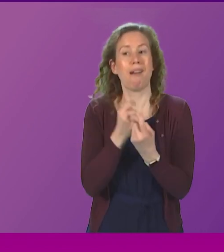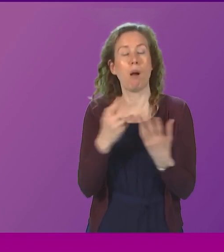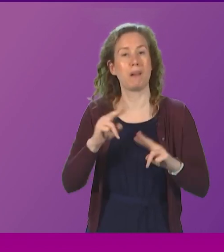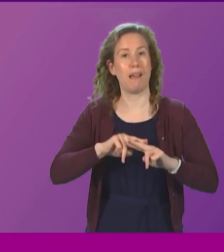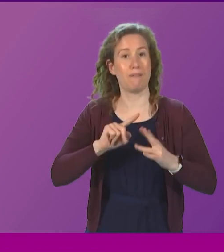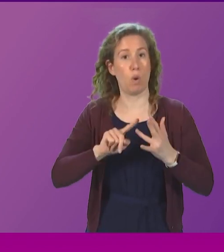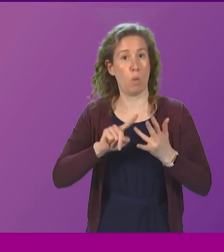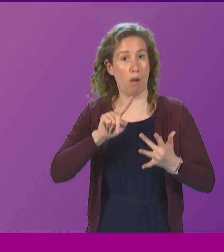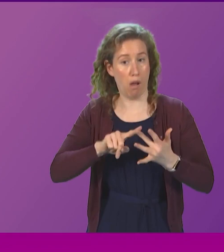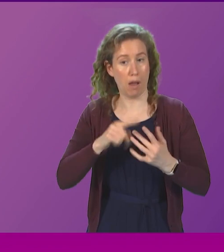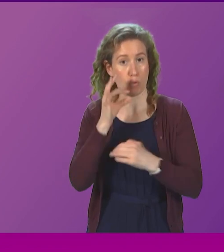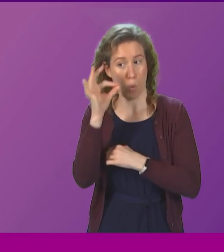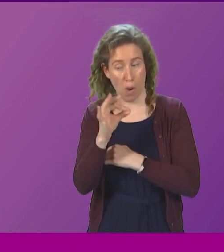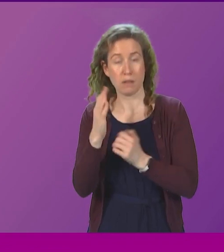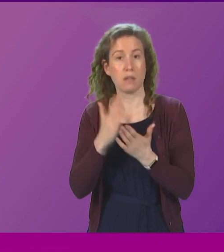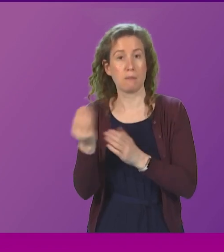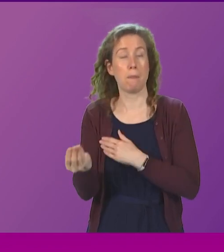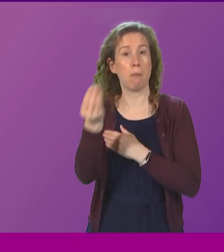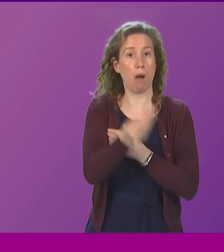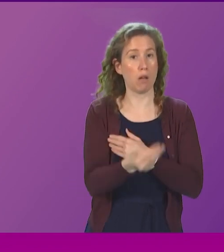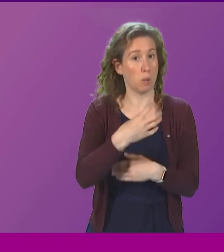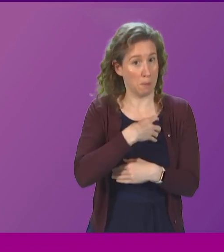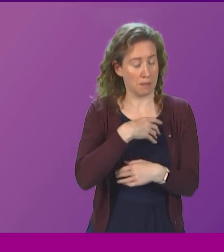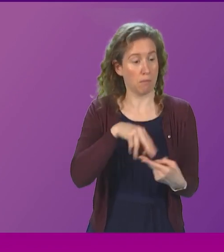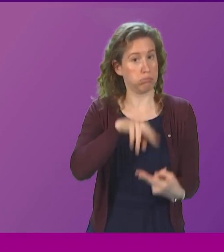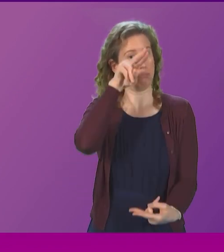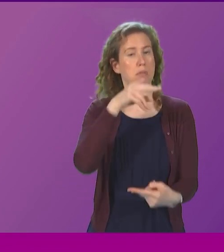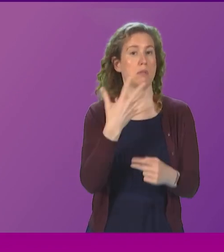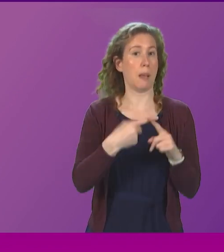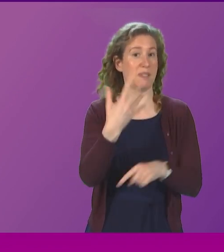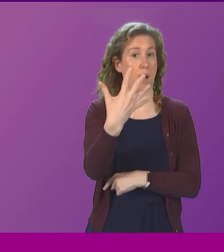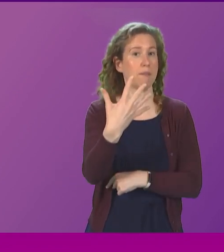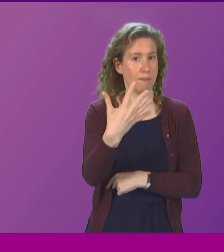Government has passed on to ministers for approval has risen five-fold, and once a case